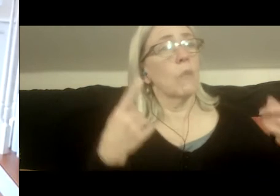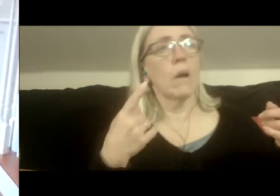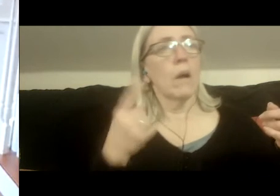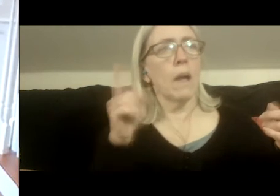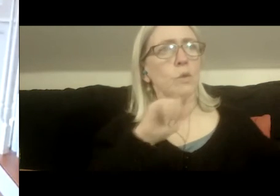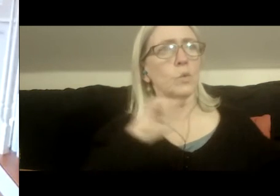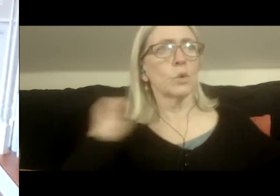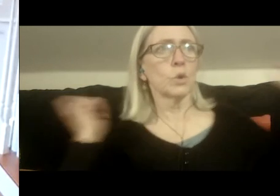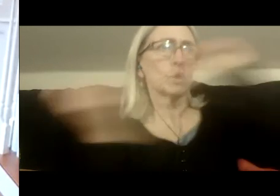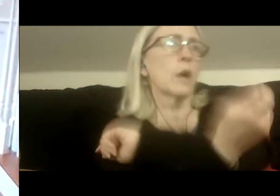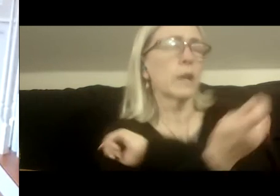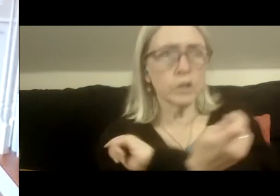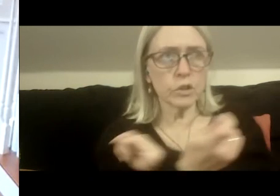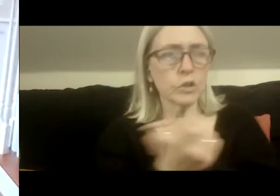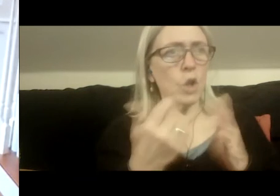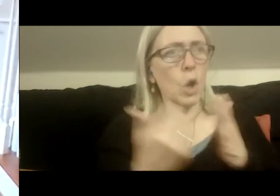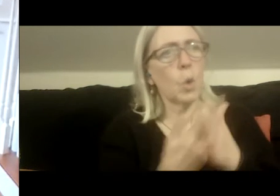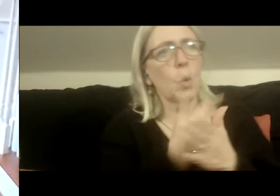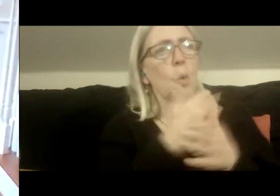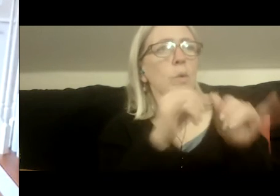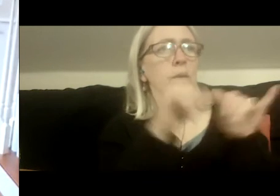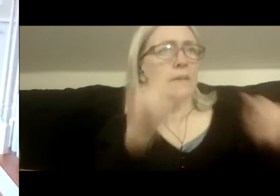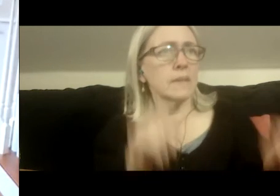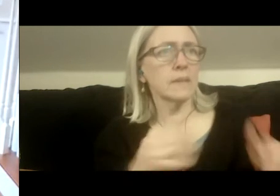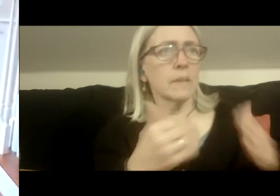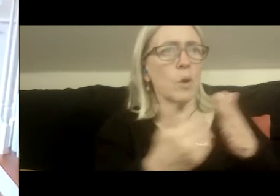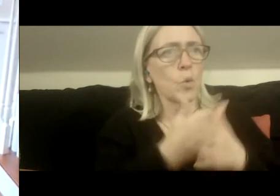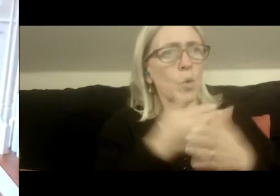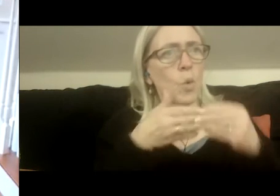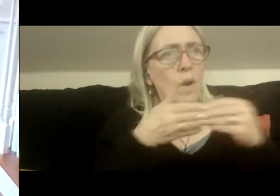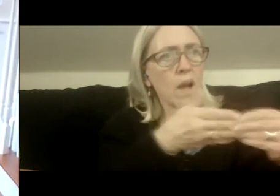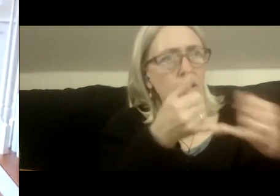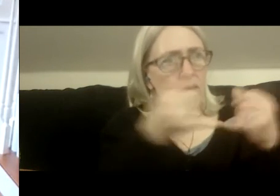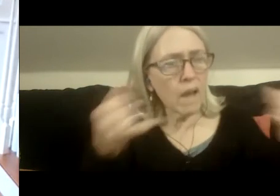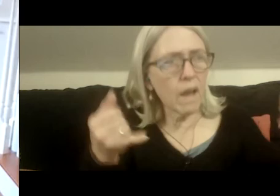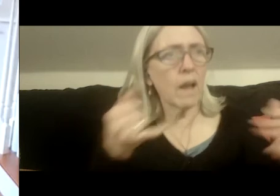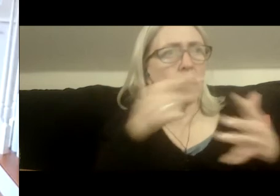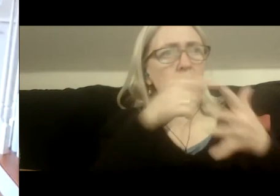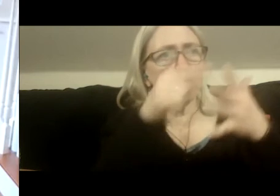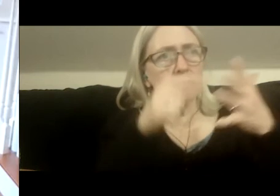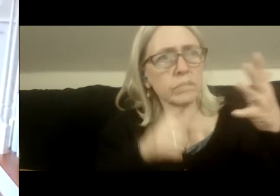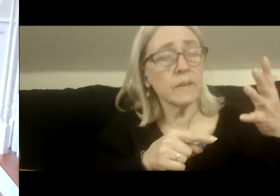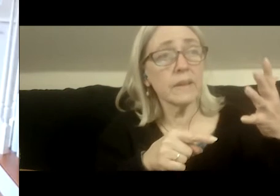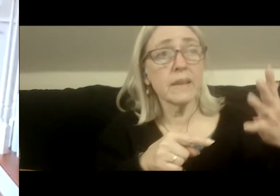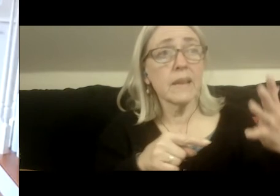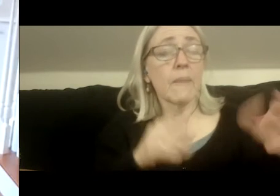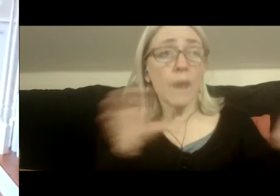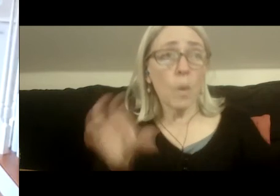The team supported a university initiative to donate much needed PPE to local hospitals